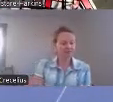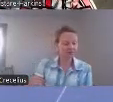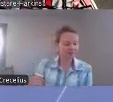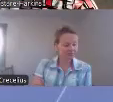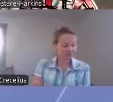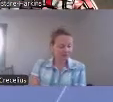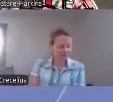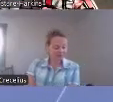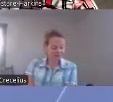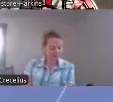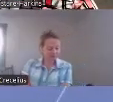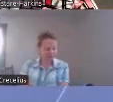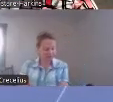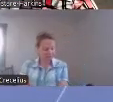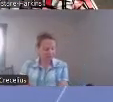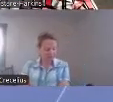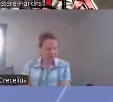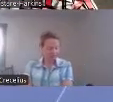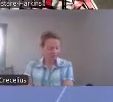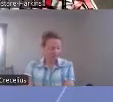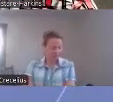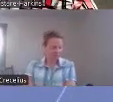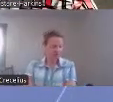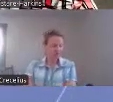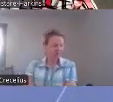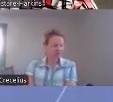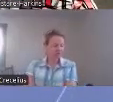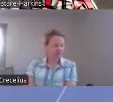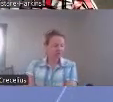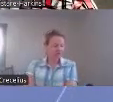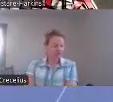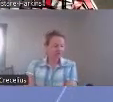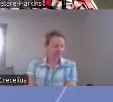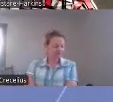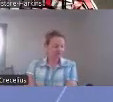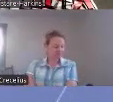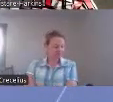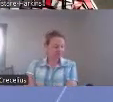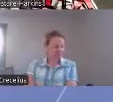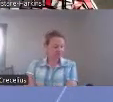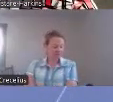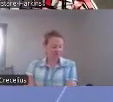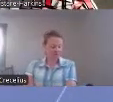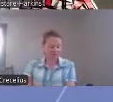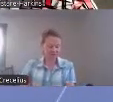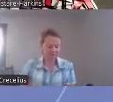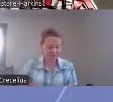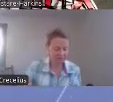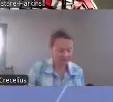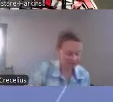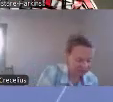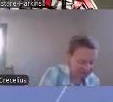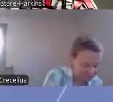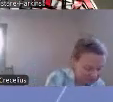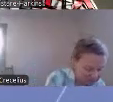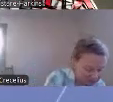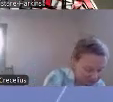it's a 10-week curriculum where folks with disabilities begin by identifying a personally meaningful quality of life goal